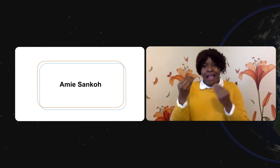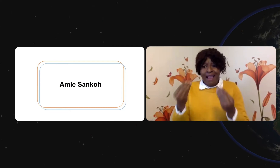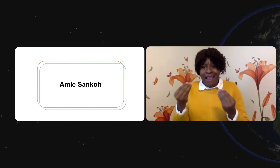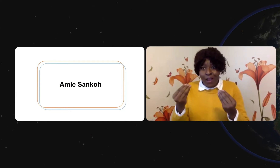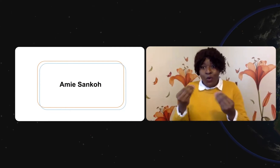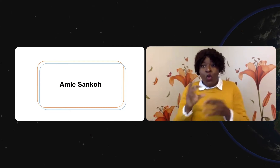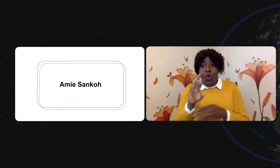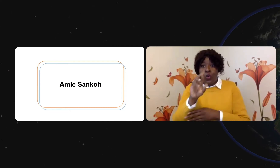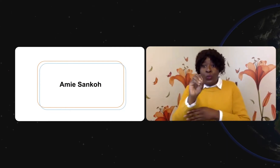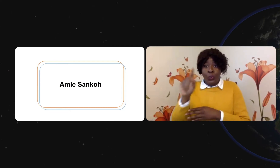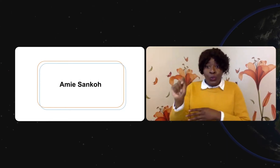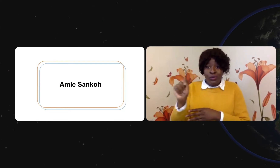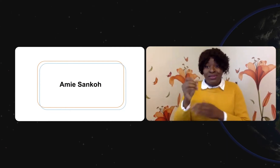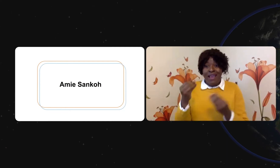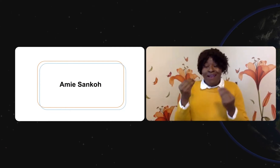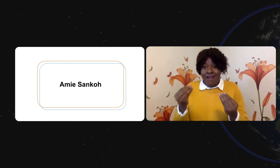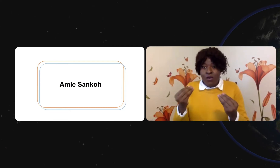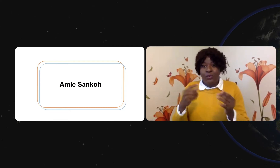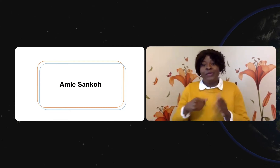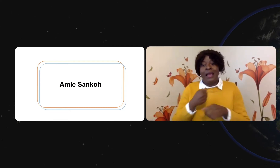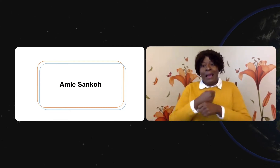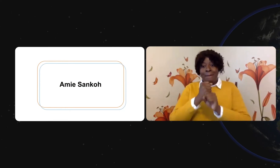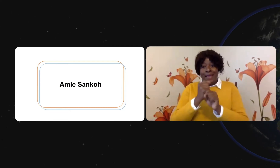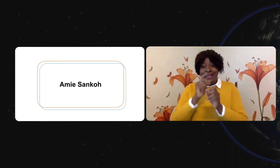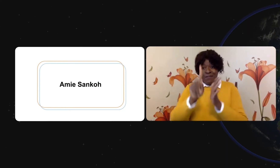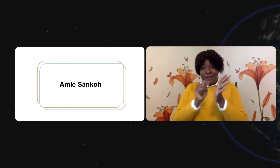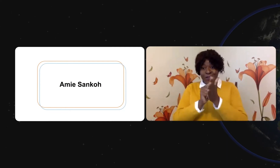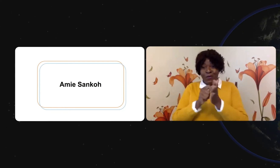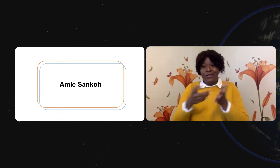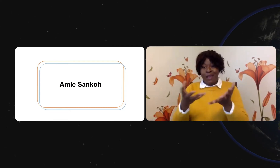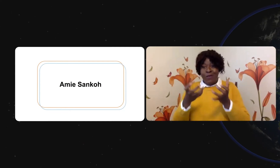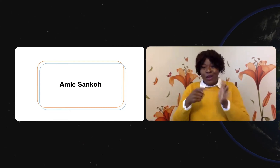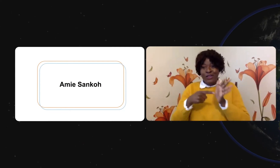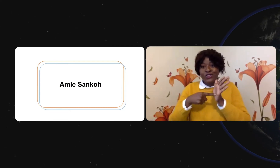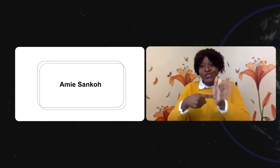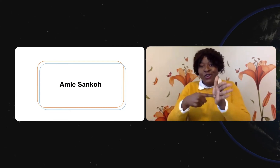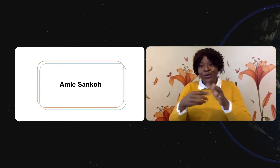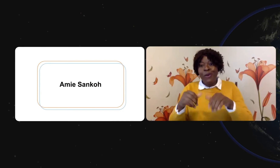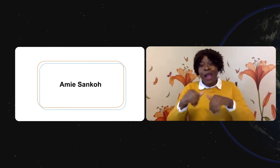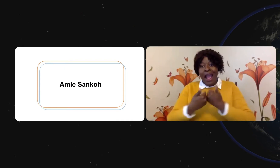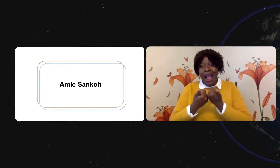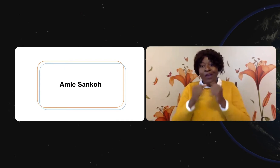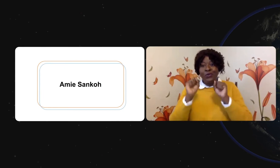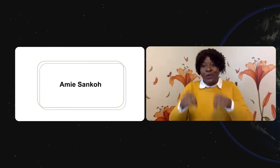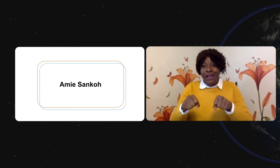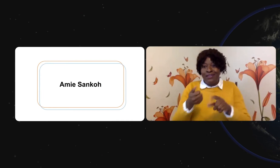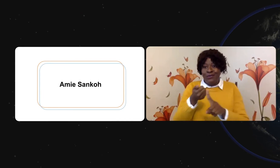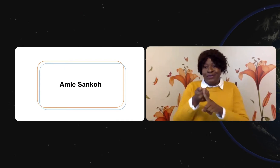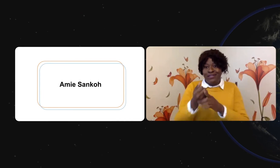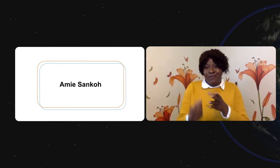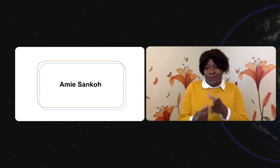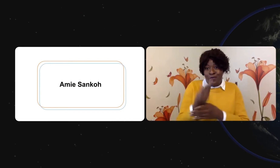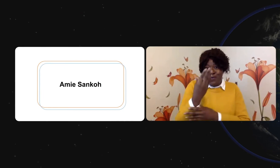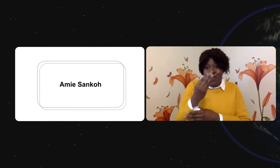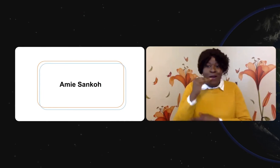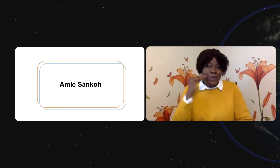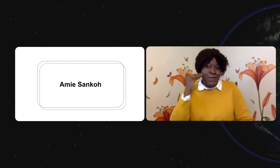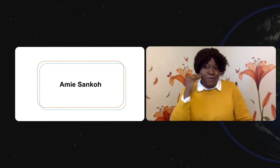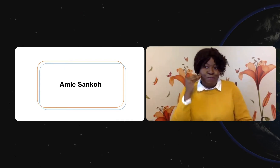Identify the seeds and roots to make your own. I'll show you a video on how to do that.